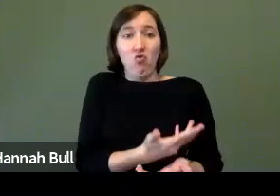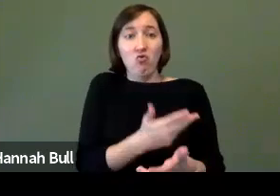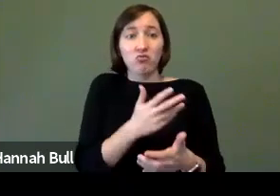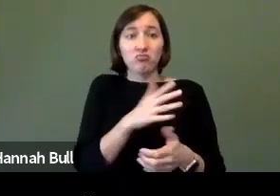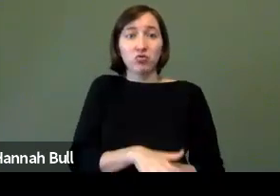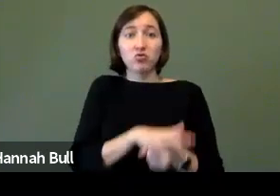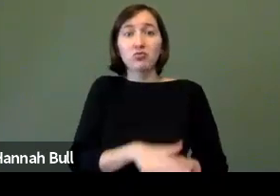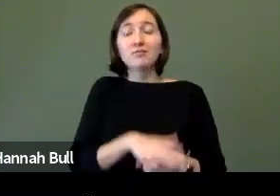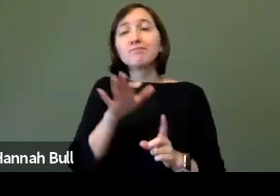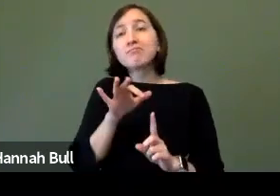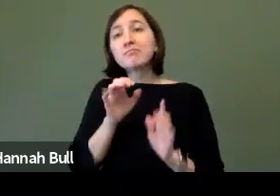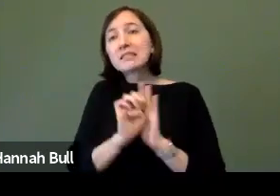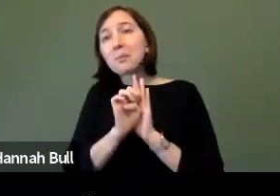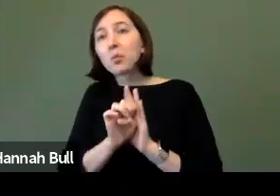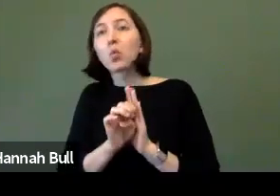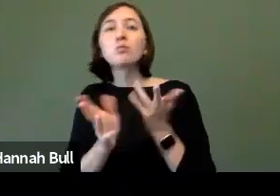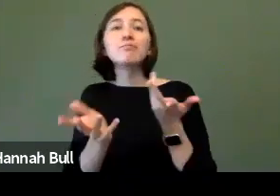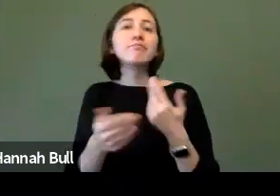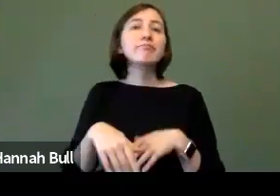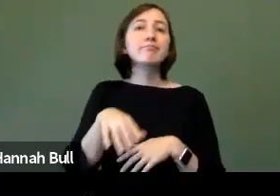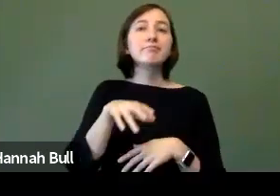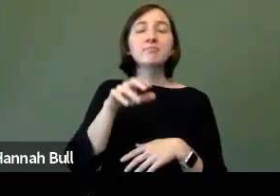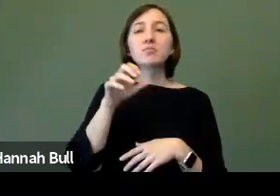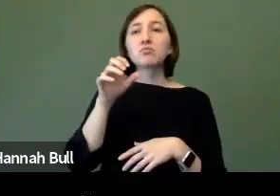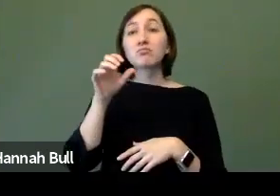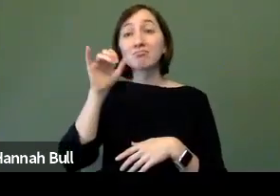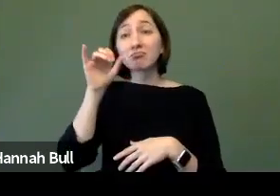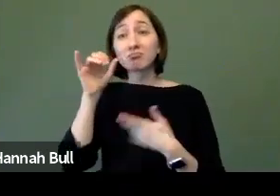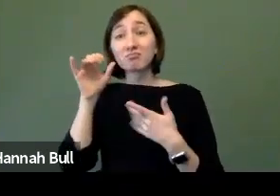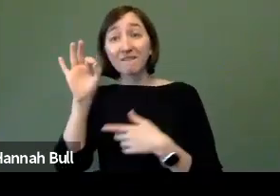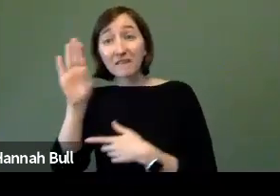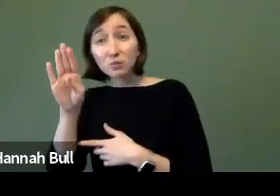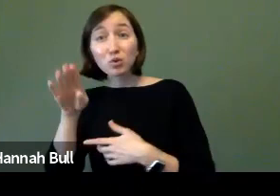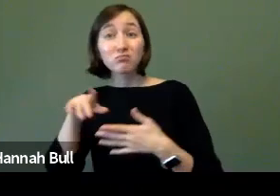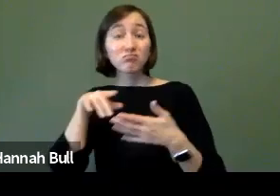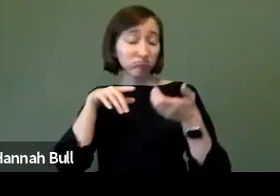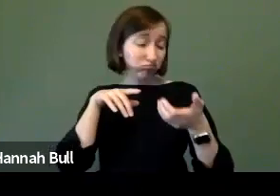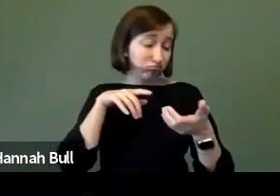podcasts that may focus on that. Find time for yourself.